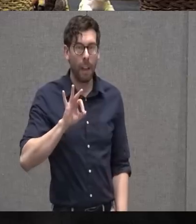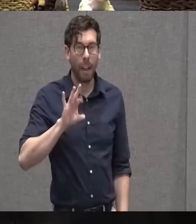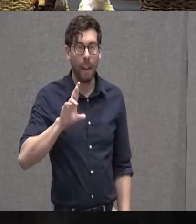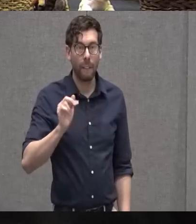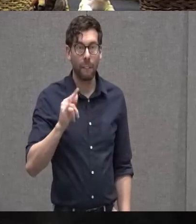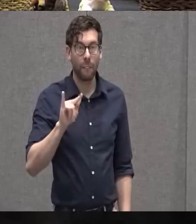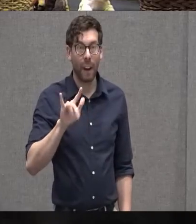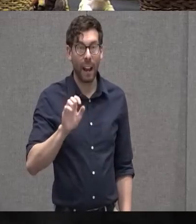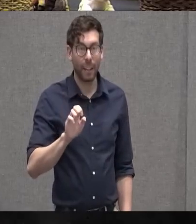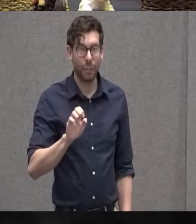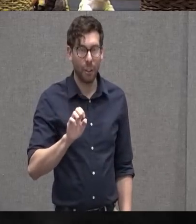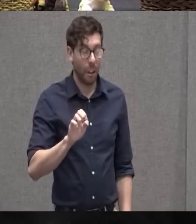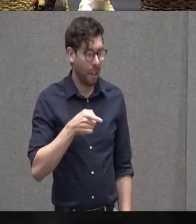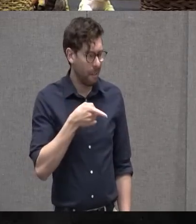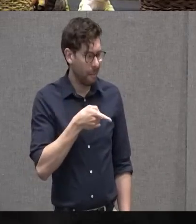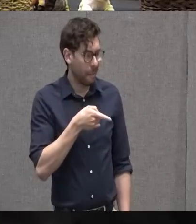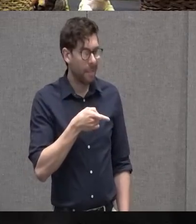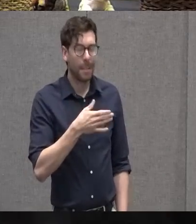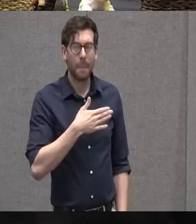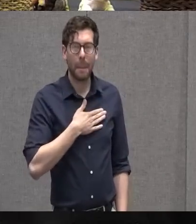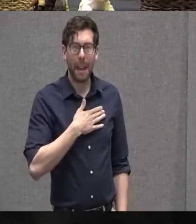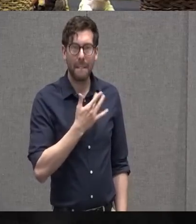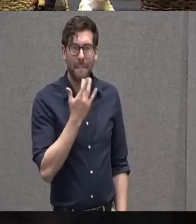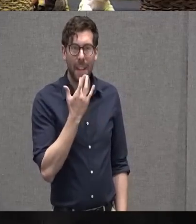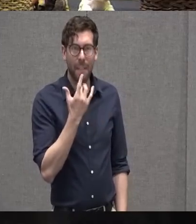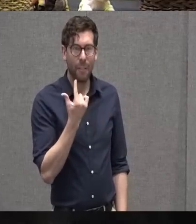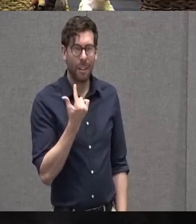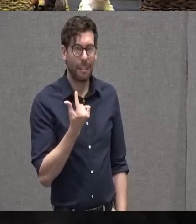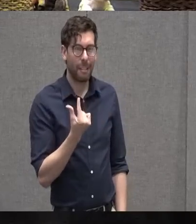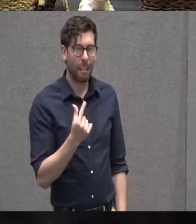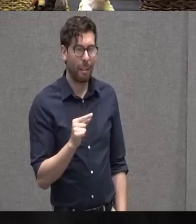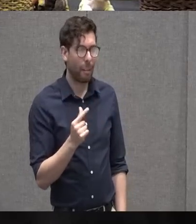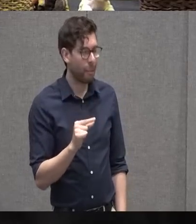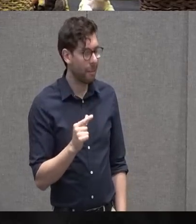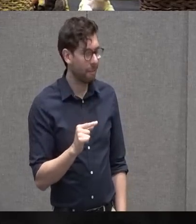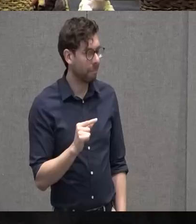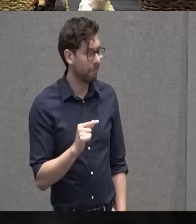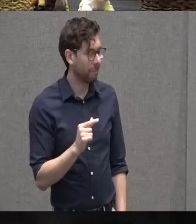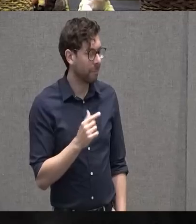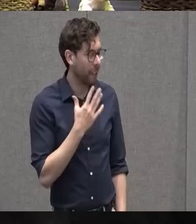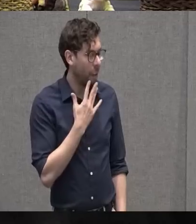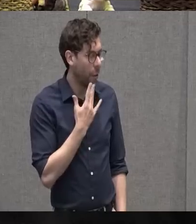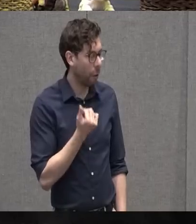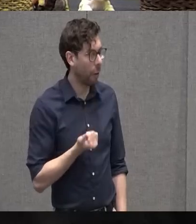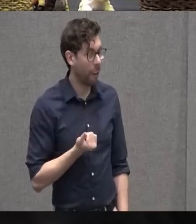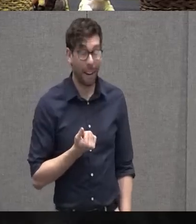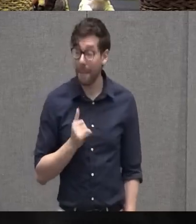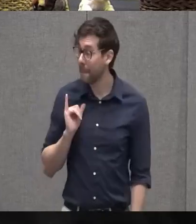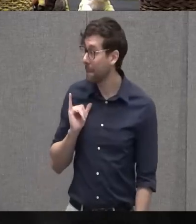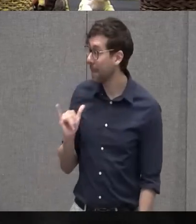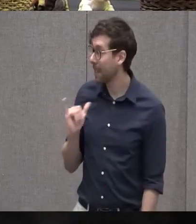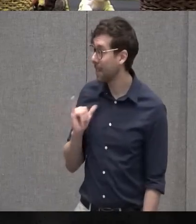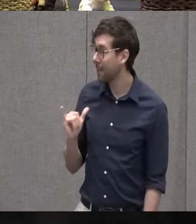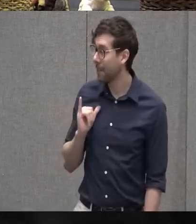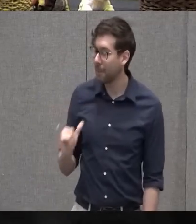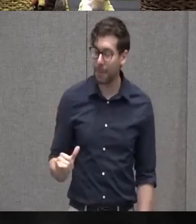Mine too. - You like that color? Yes. (speaks in foreign language) So I'm going to definitely buy this.